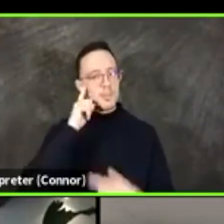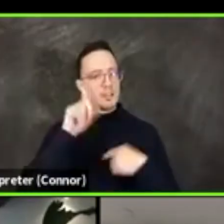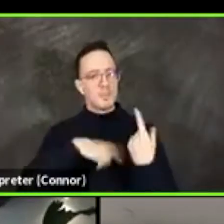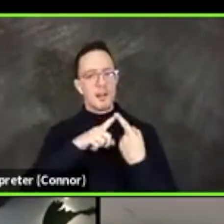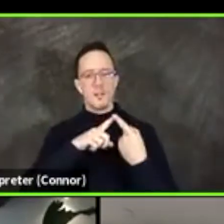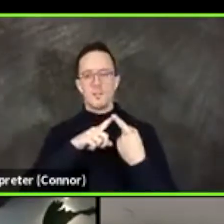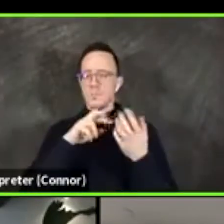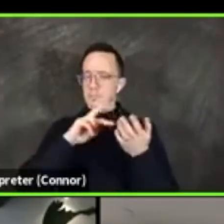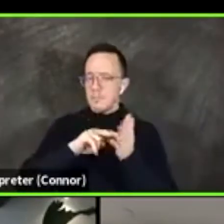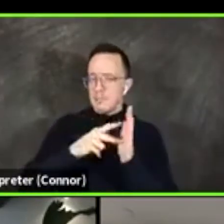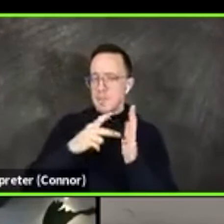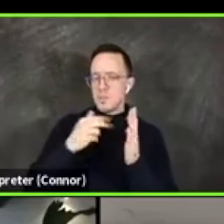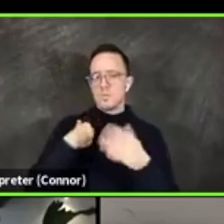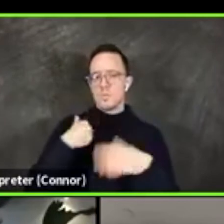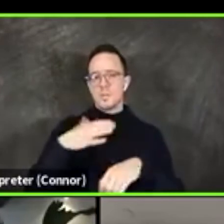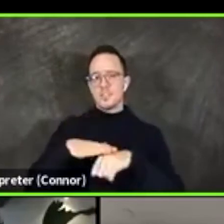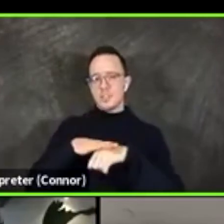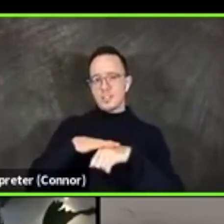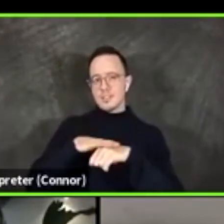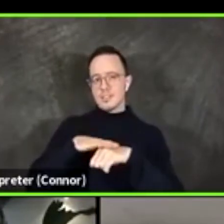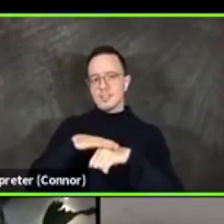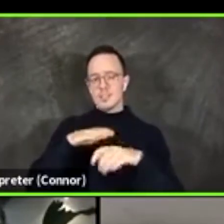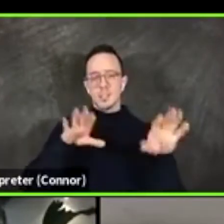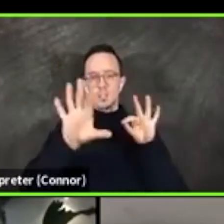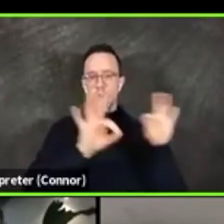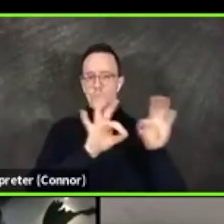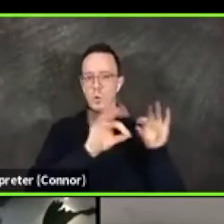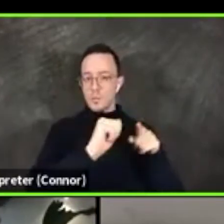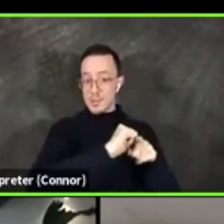TO INDIGENIZE CURATORIAL PRACTICE? WELL, WE KNOW THAT CURATORIAL PRACTICE,